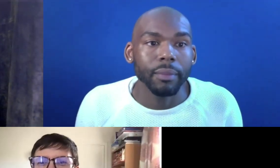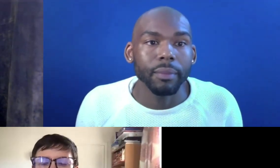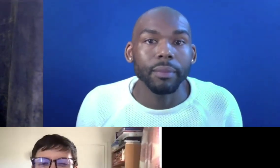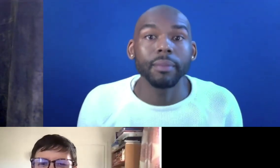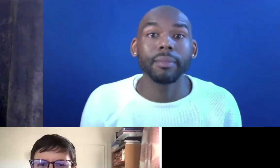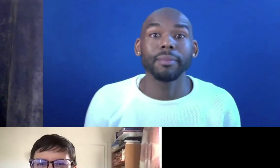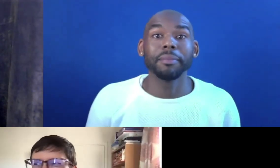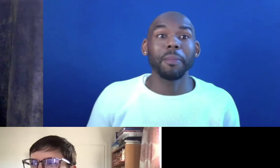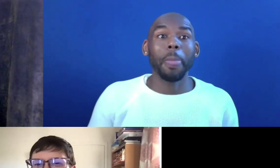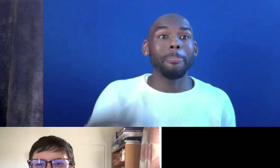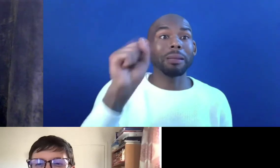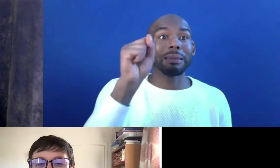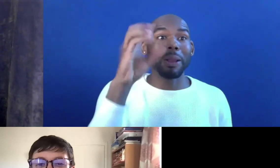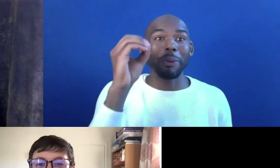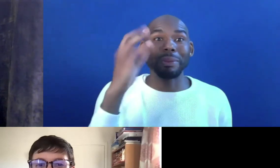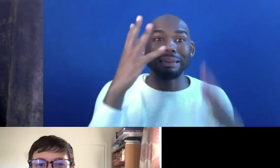so sadly we're at the end of our time